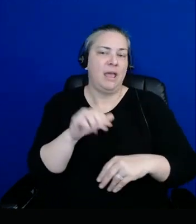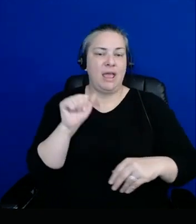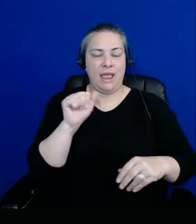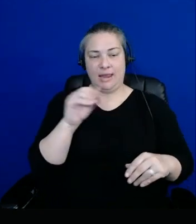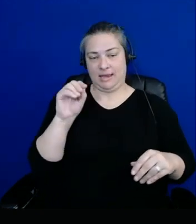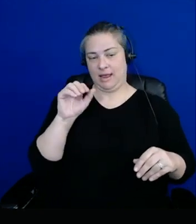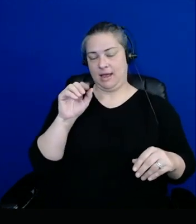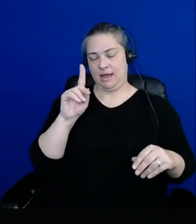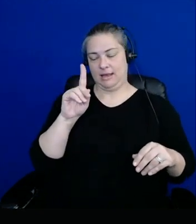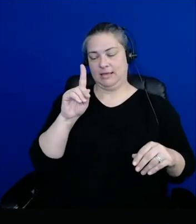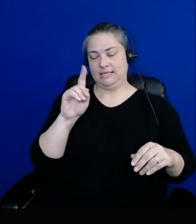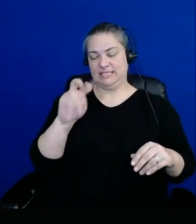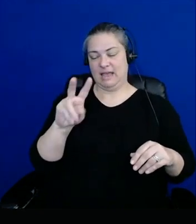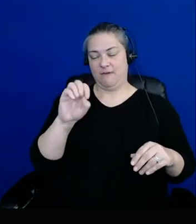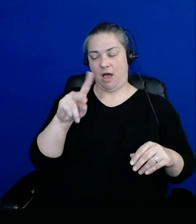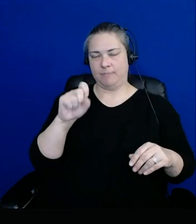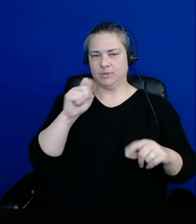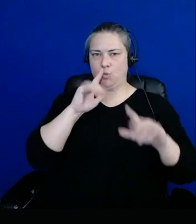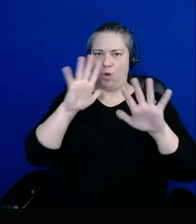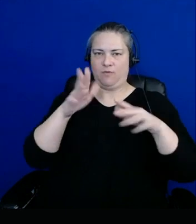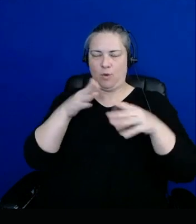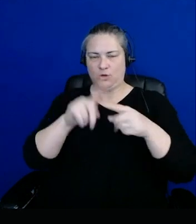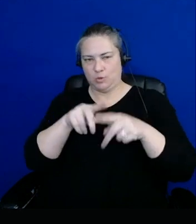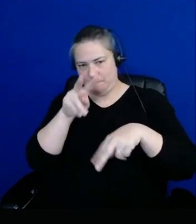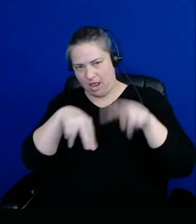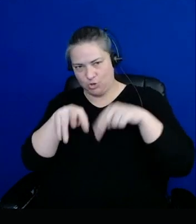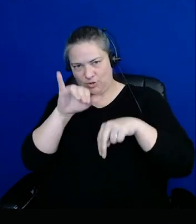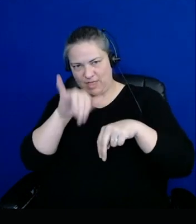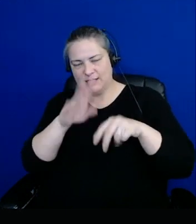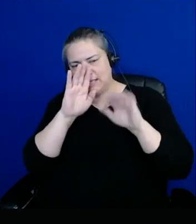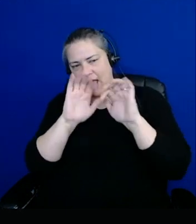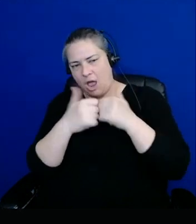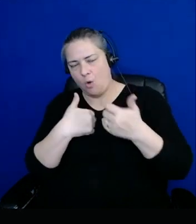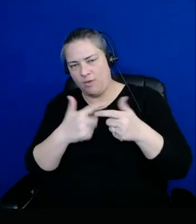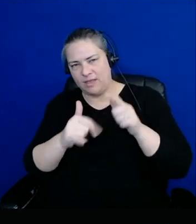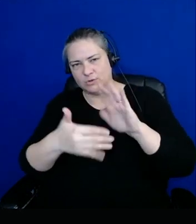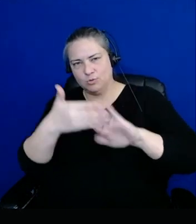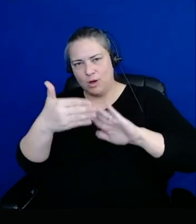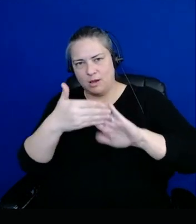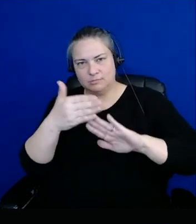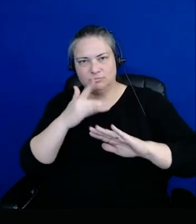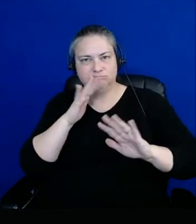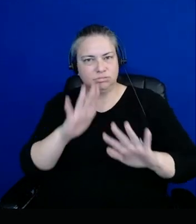manage that schedule and that cadence, and the policies for how you run that work.